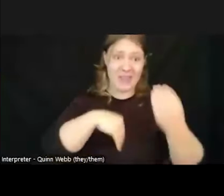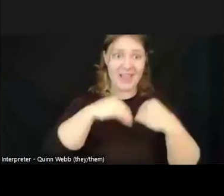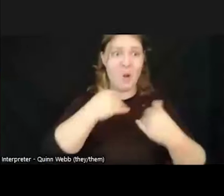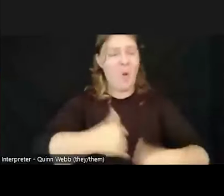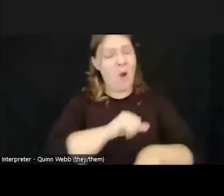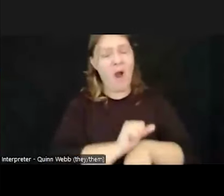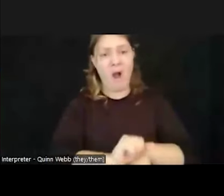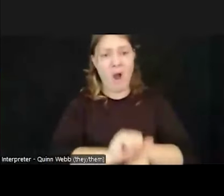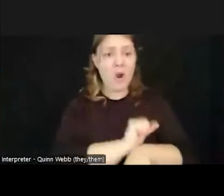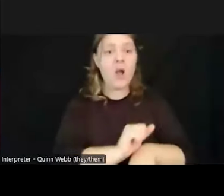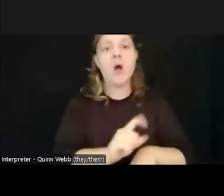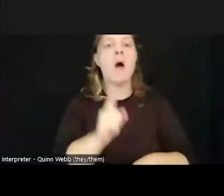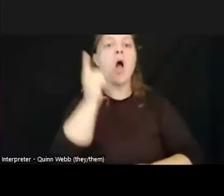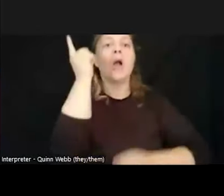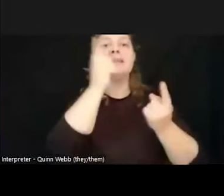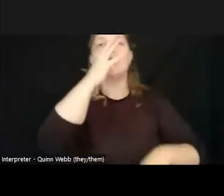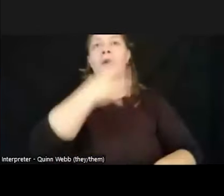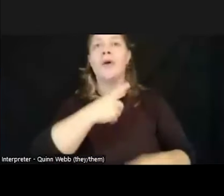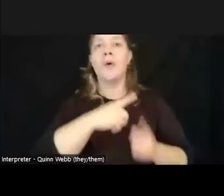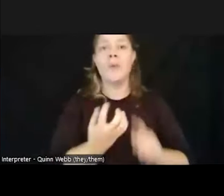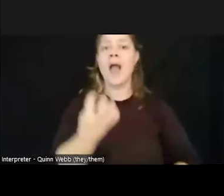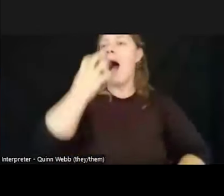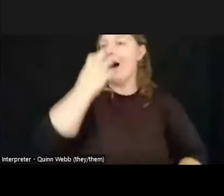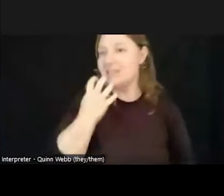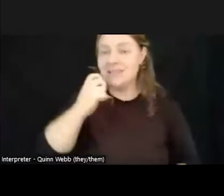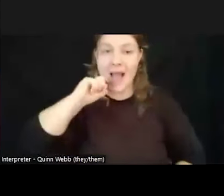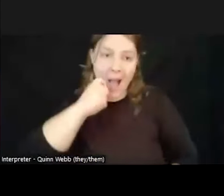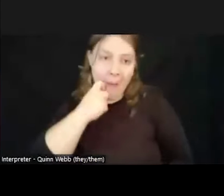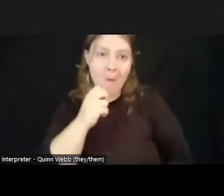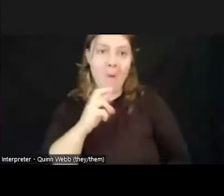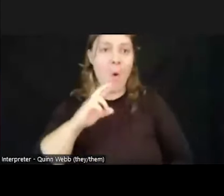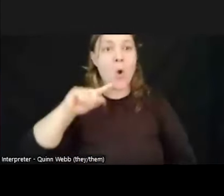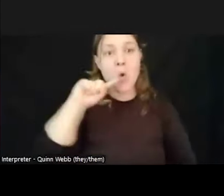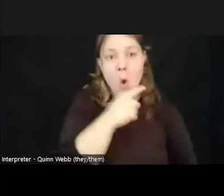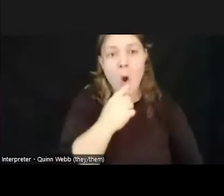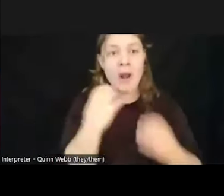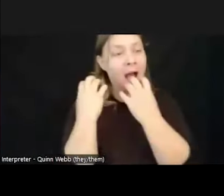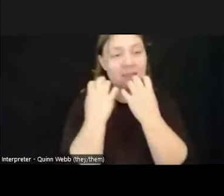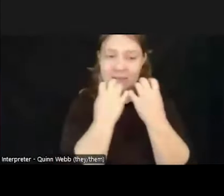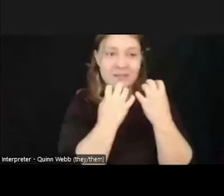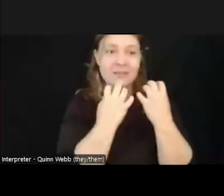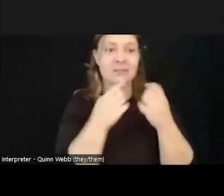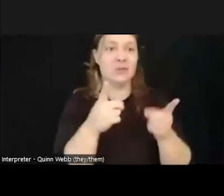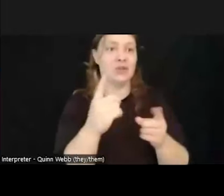bite into that apple or we eat that you know sweet corn on the cob um with our dinner that's crucial